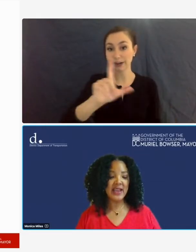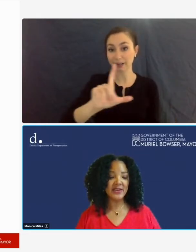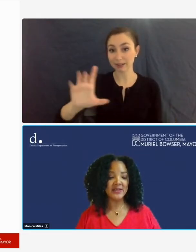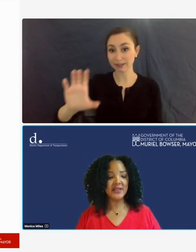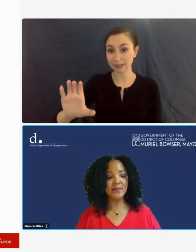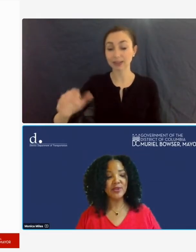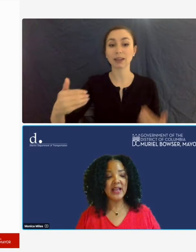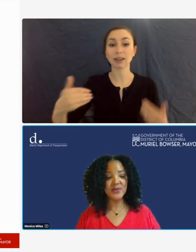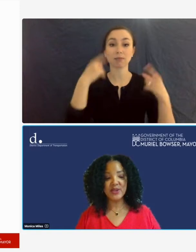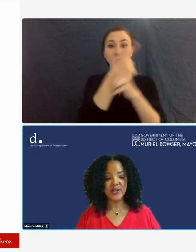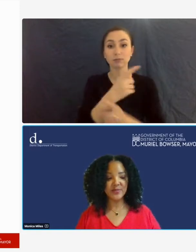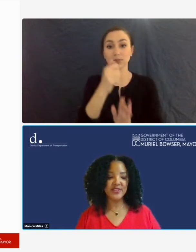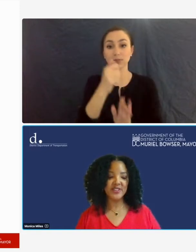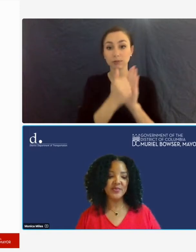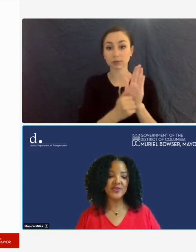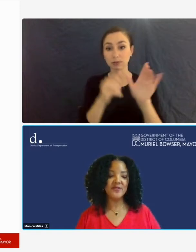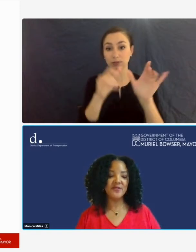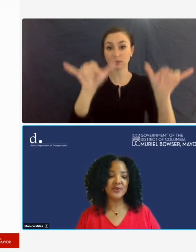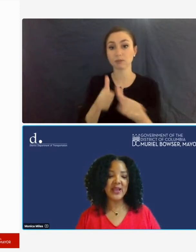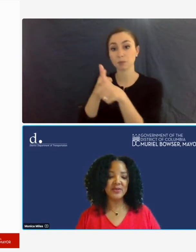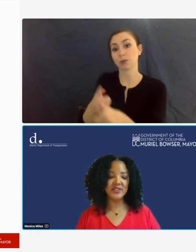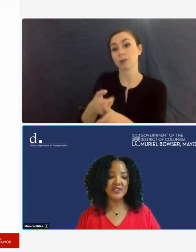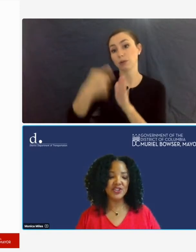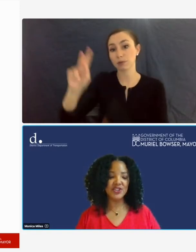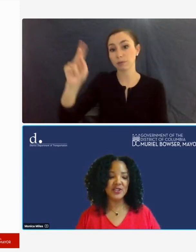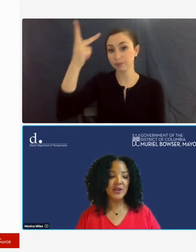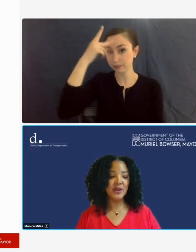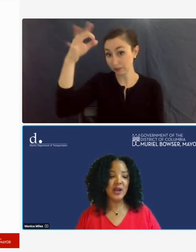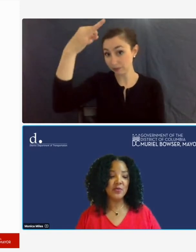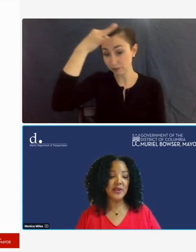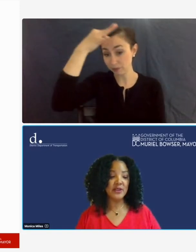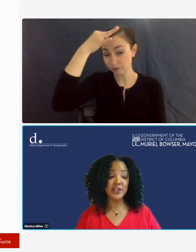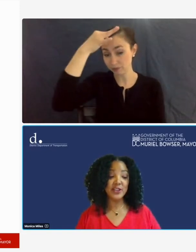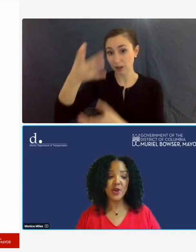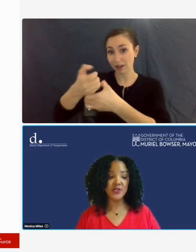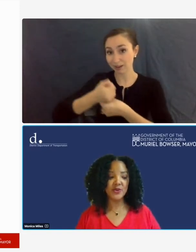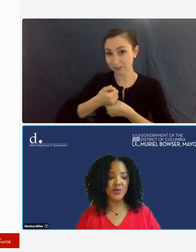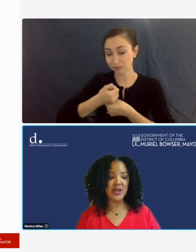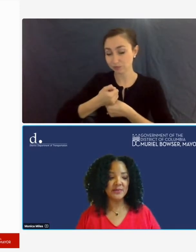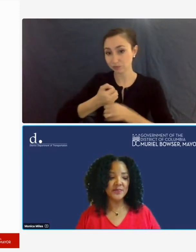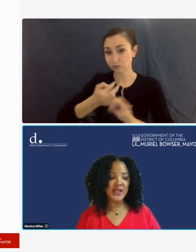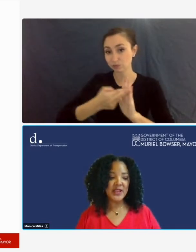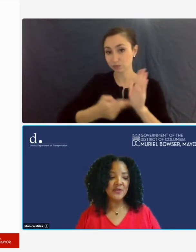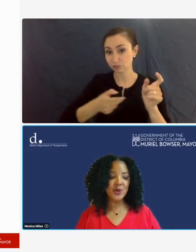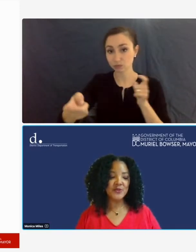system that complies with the cost principles of federal acquisition regulations part 31 for the